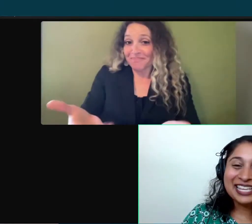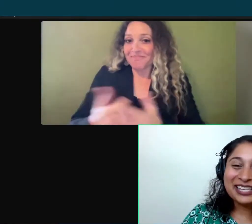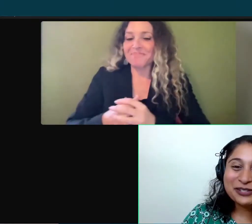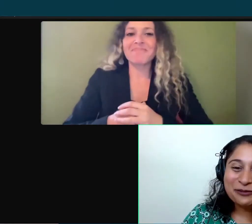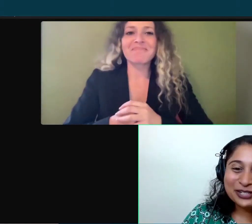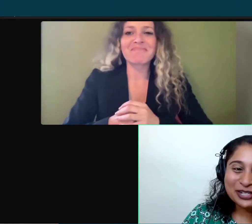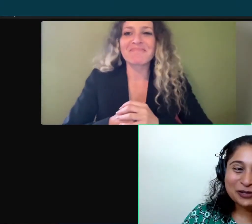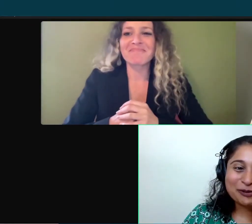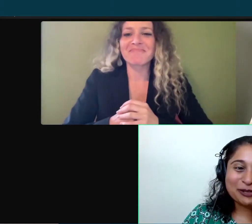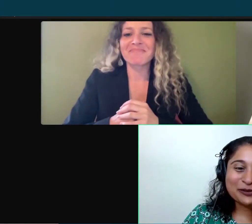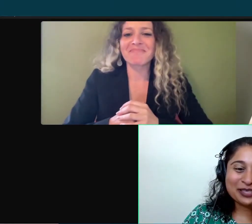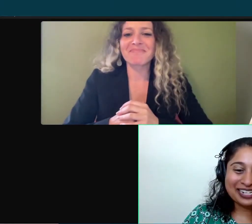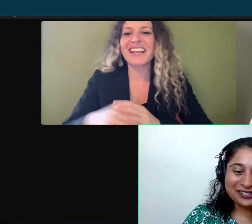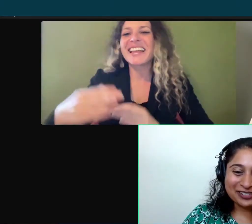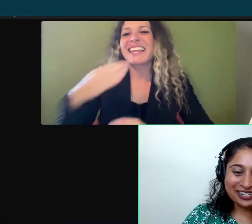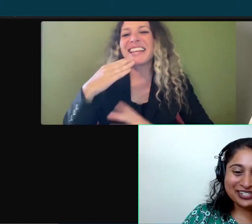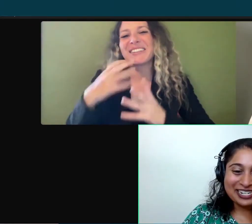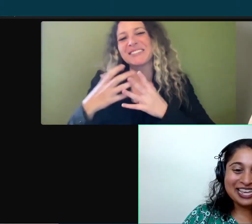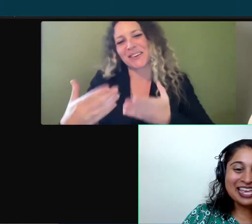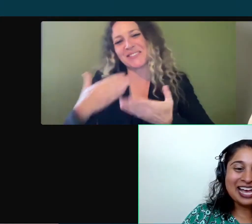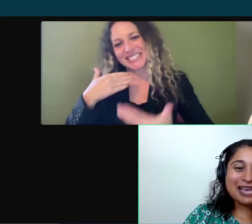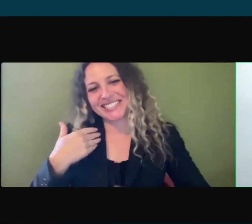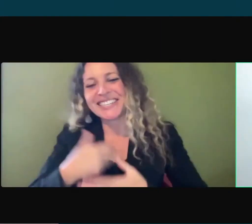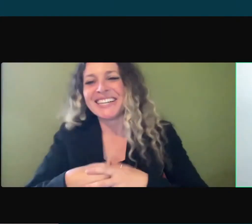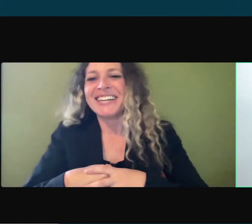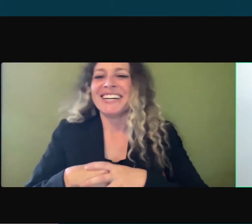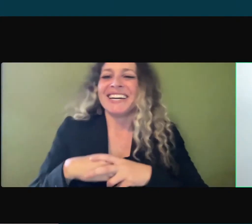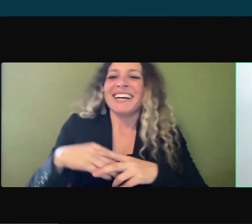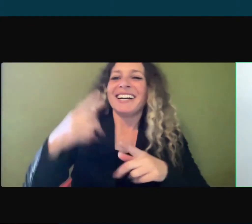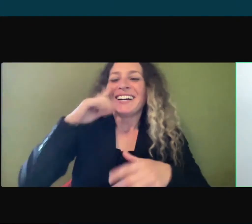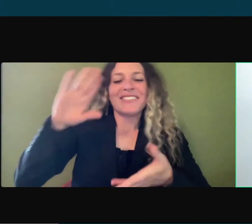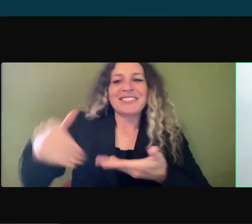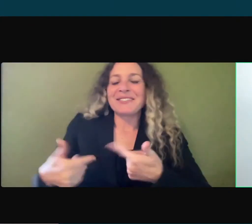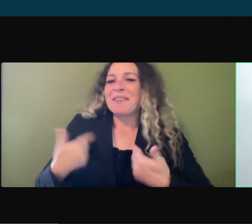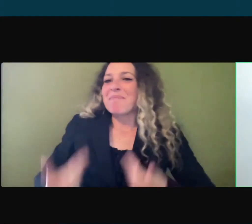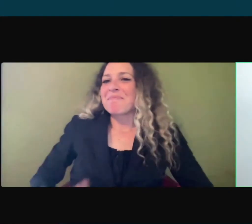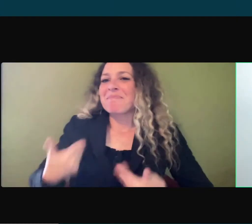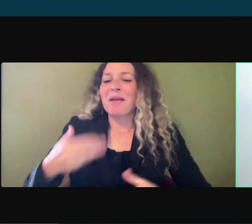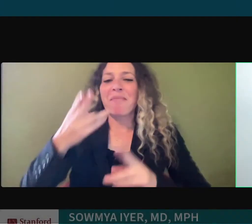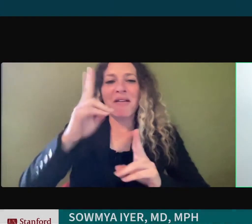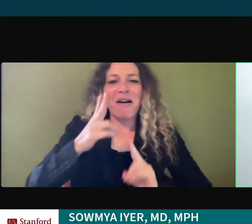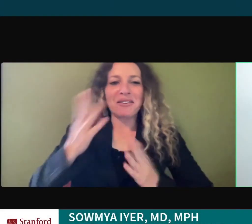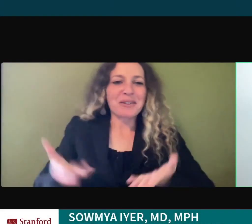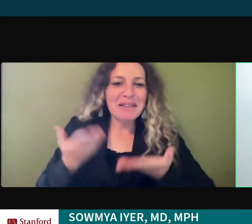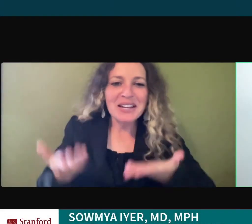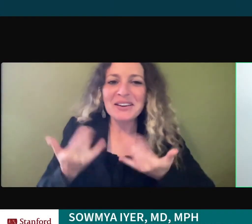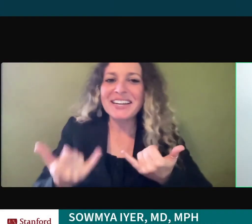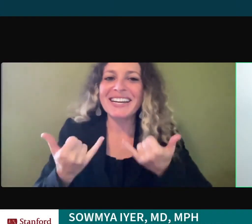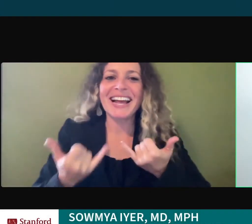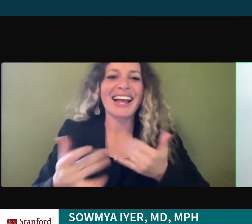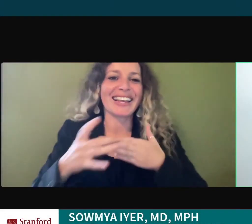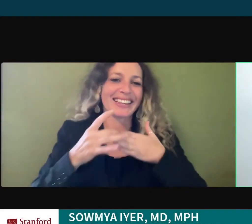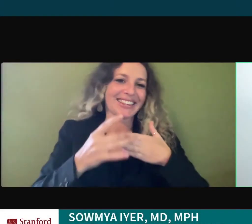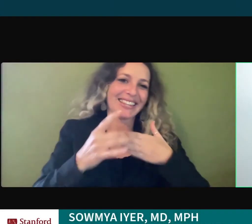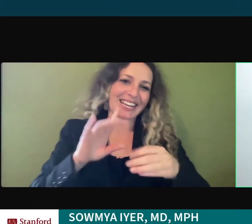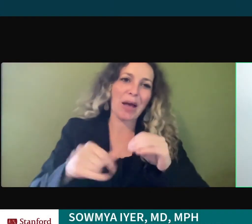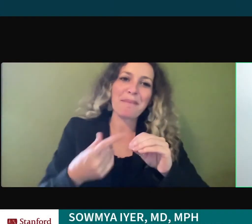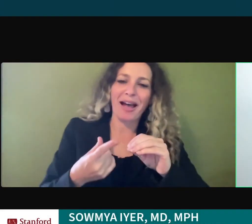Sowmya Iyer: Thank you so much Dr. Poullos, for the introduction, I'm honored to be here today and lead this session on Cognitive Disability and Telehealth.